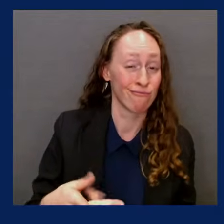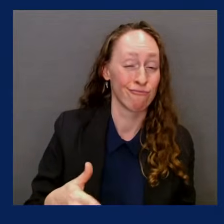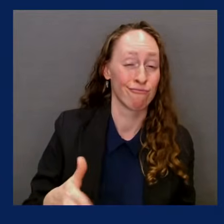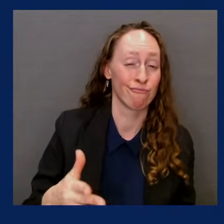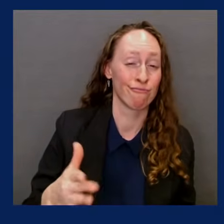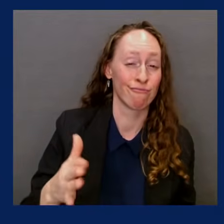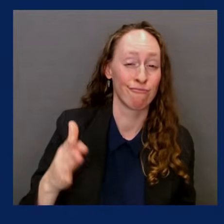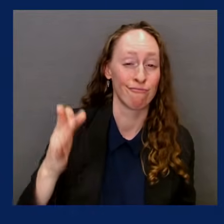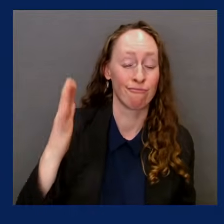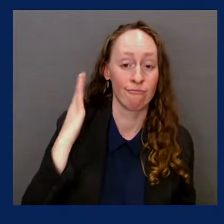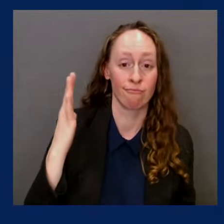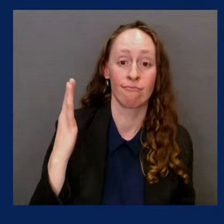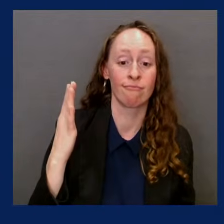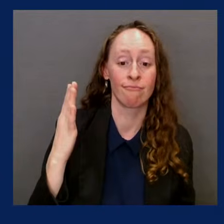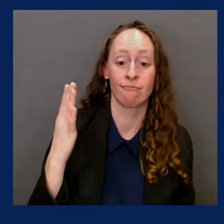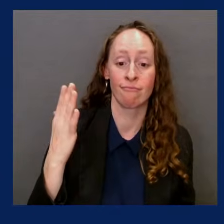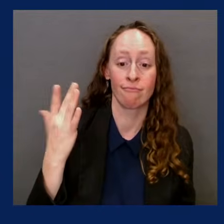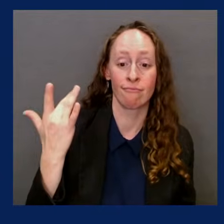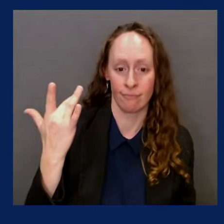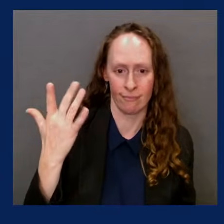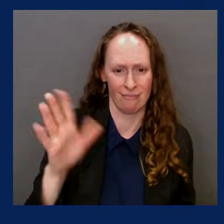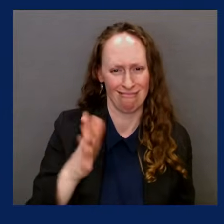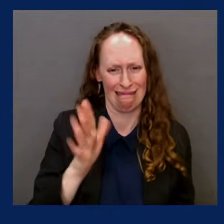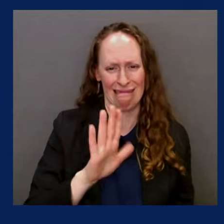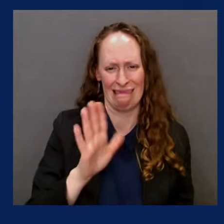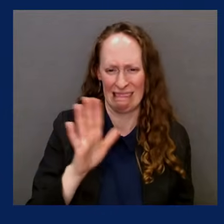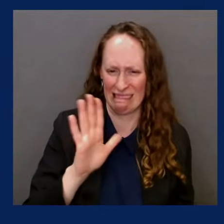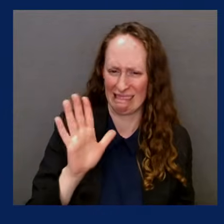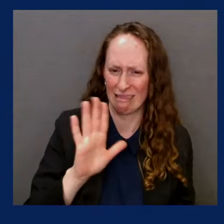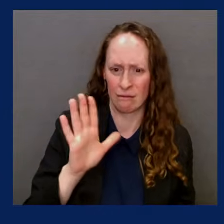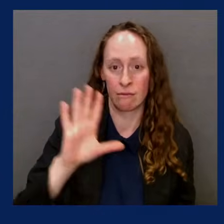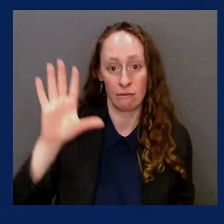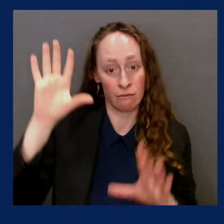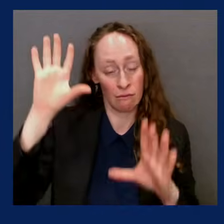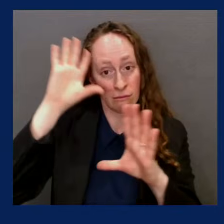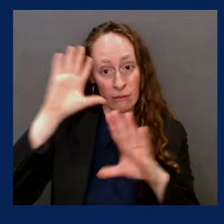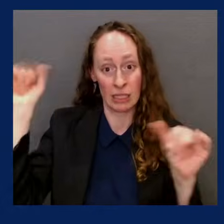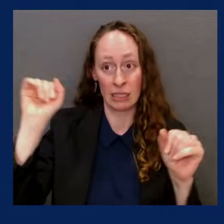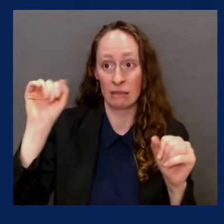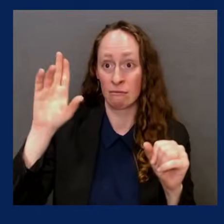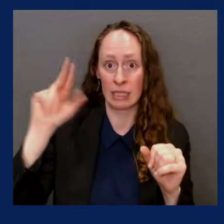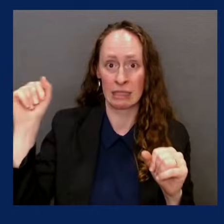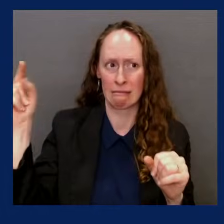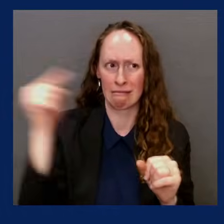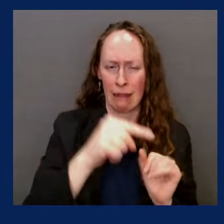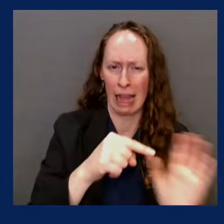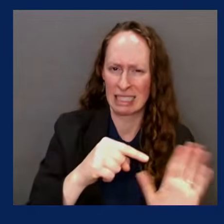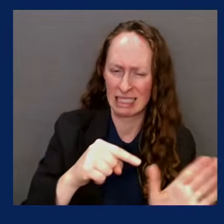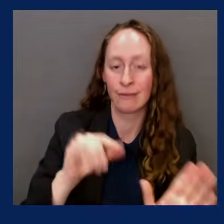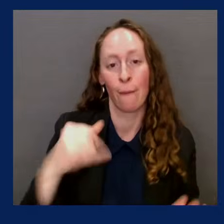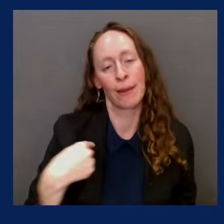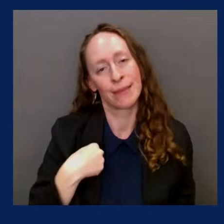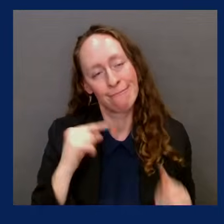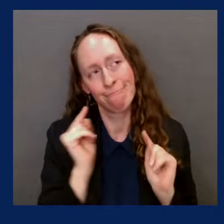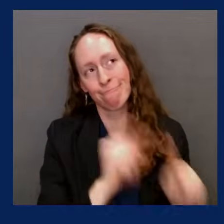So, I traveled 17,000 miles with him. And I've subsequently -- in addition to that 68 hours, I've also had another -- they tell me --